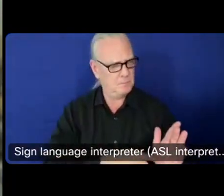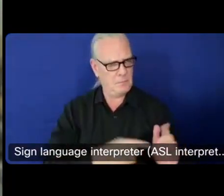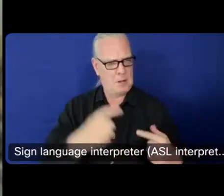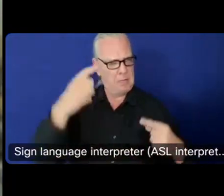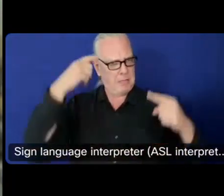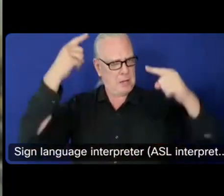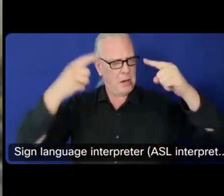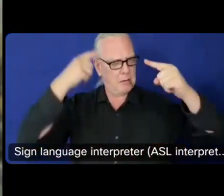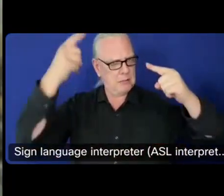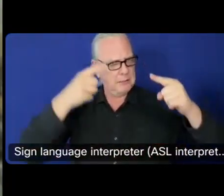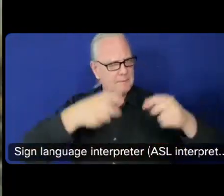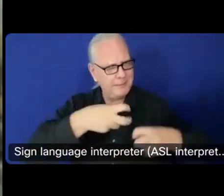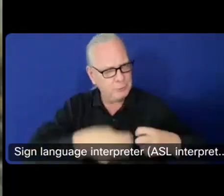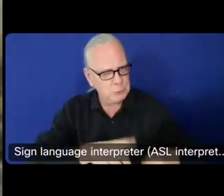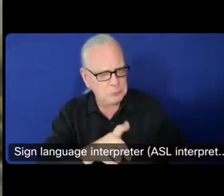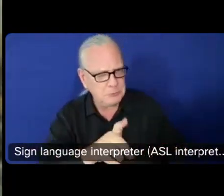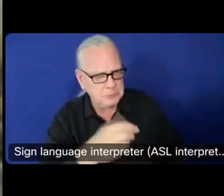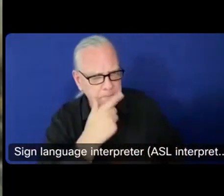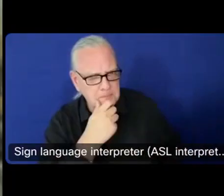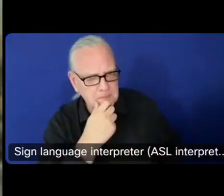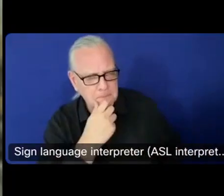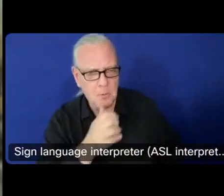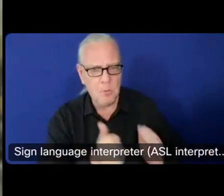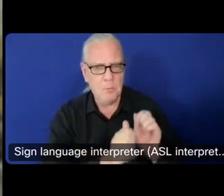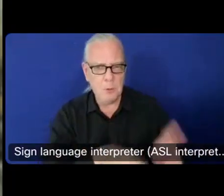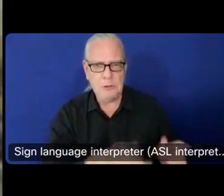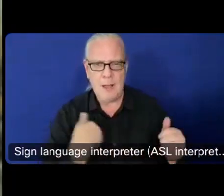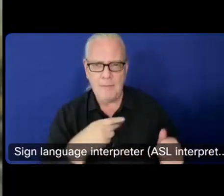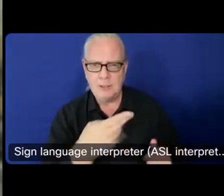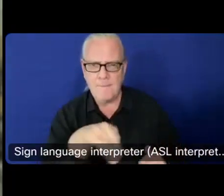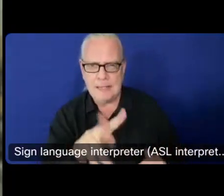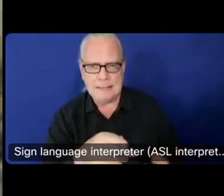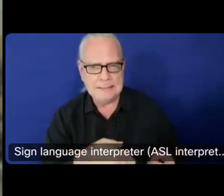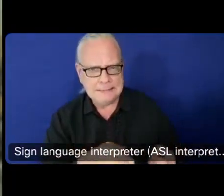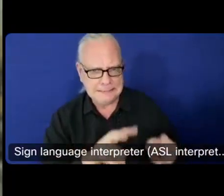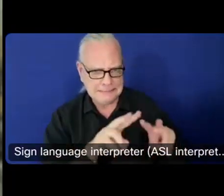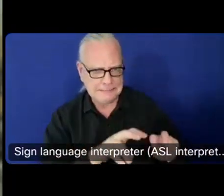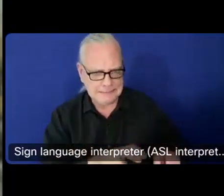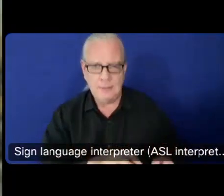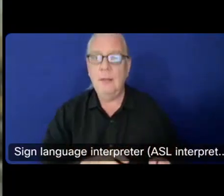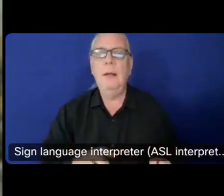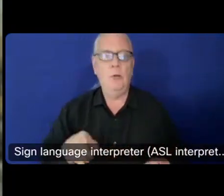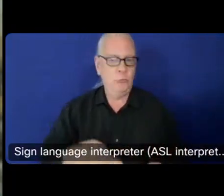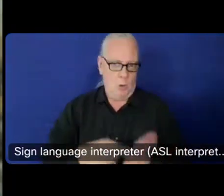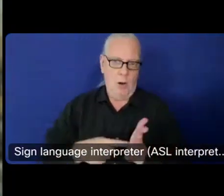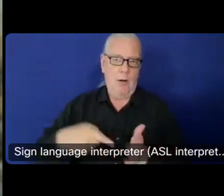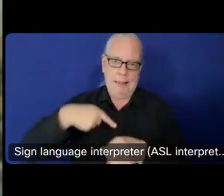may think are cognitive concerns in a person living with HIV. It needs to be examined by a specialist so that we can